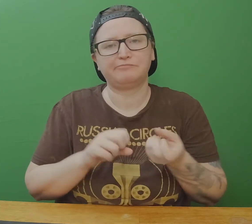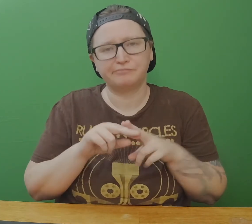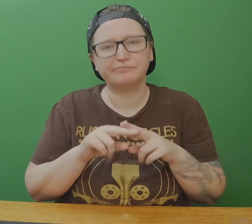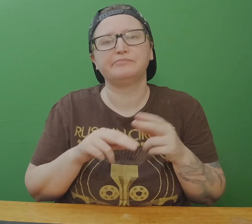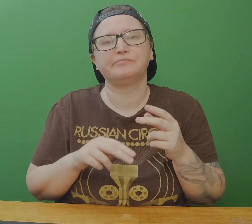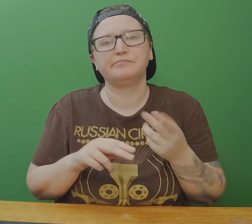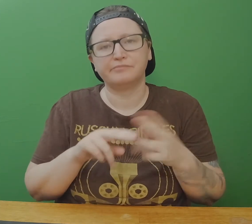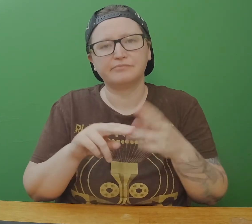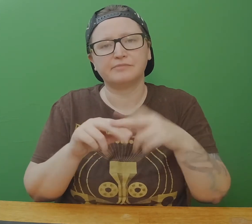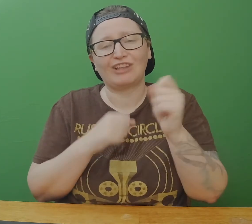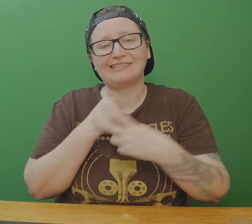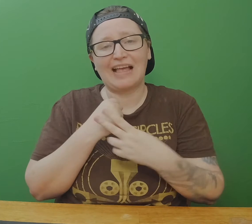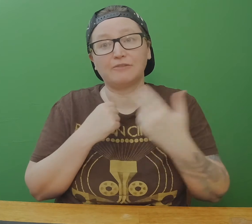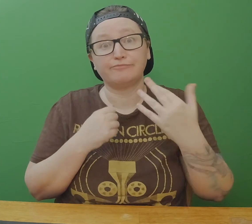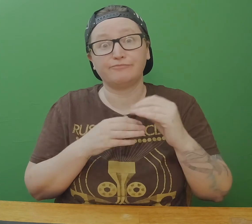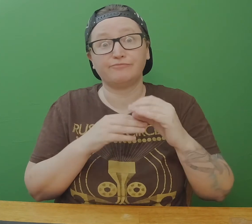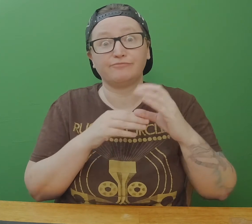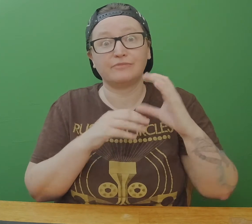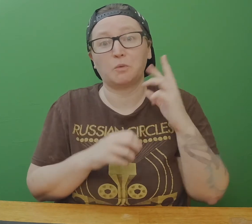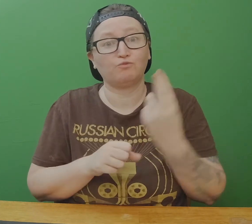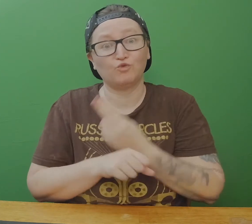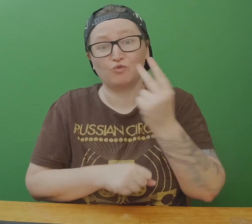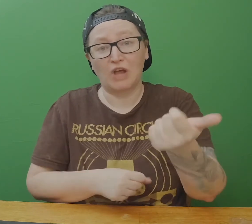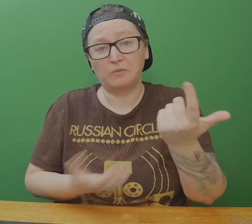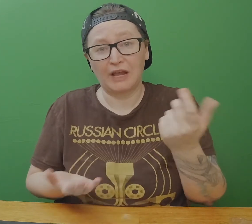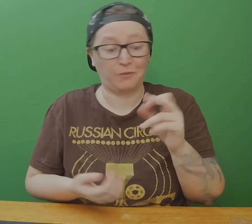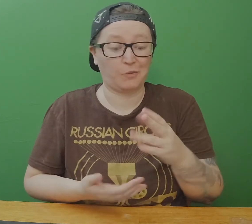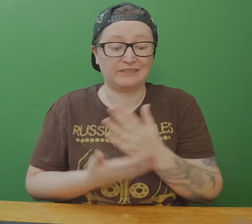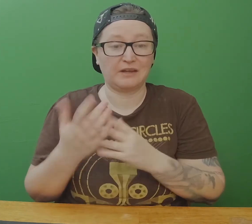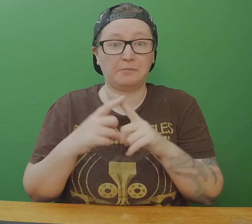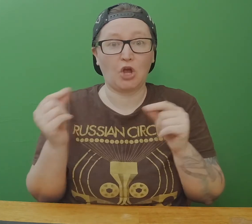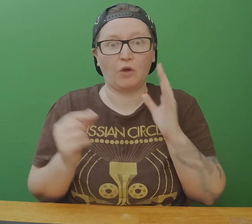round so I automatically gain CP each time you can save them to get more overtime or you can use them